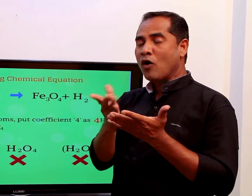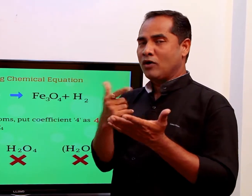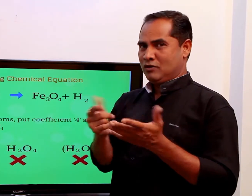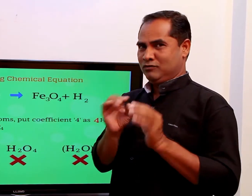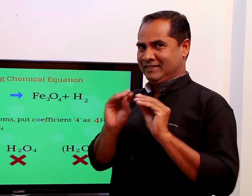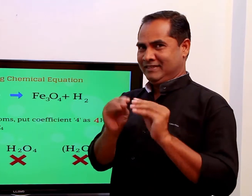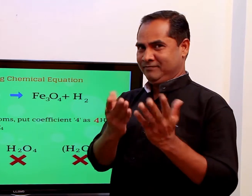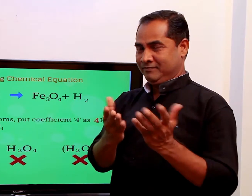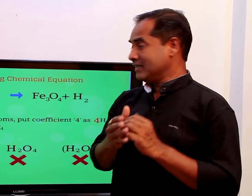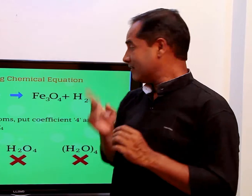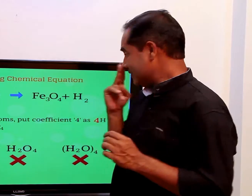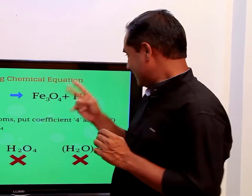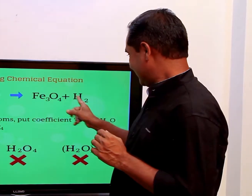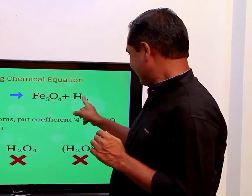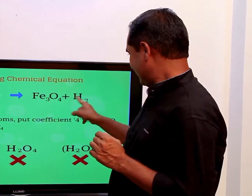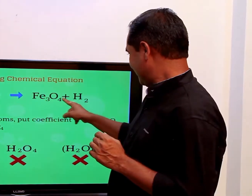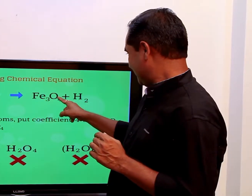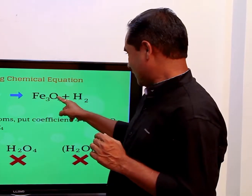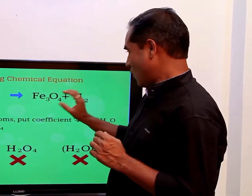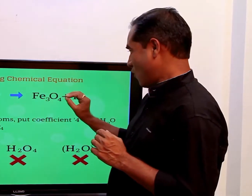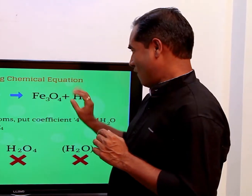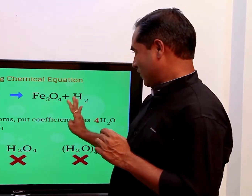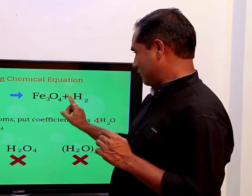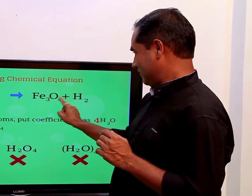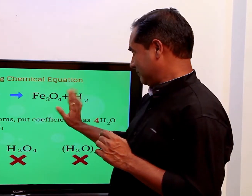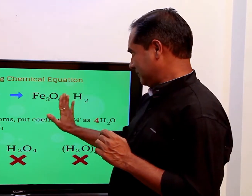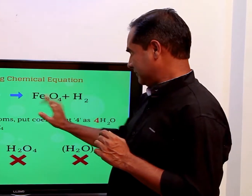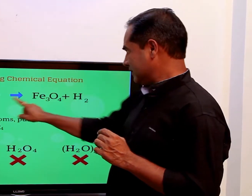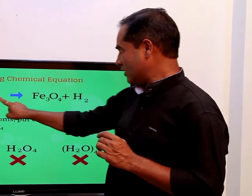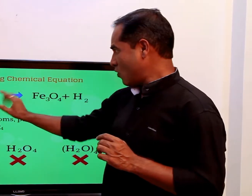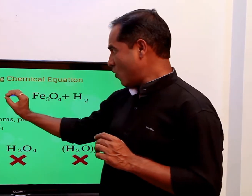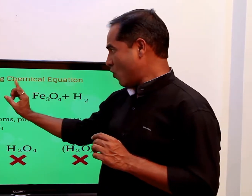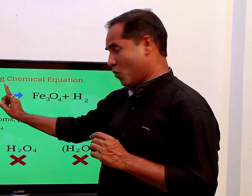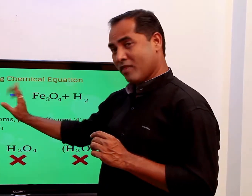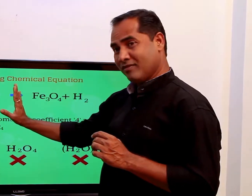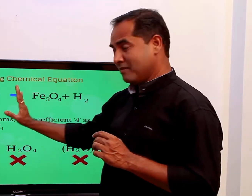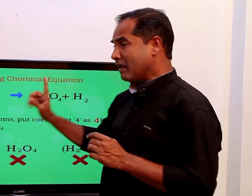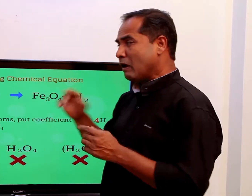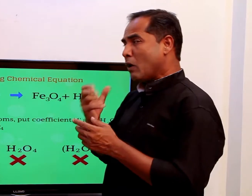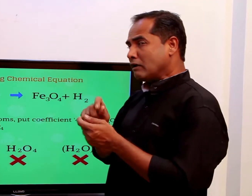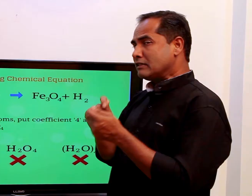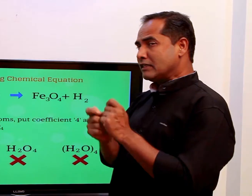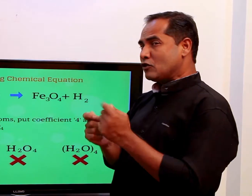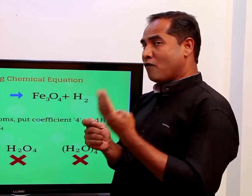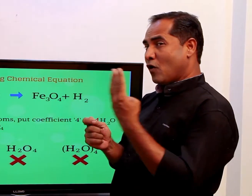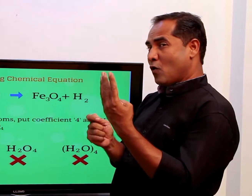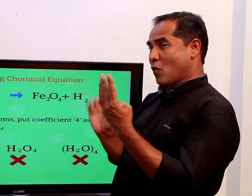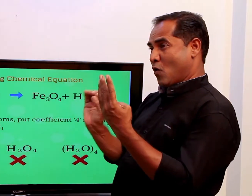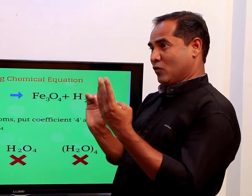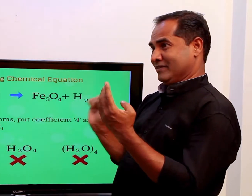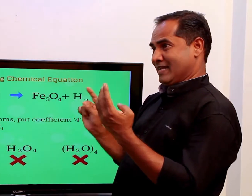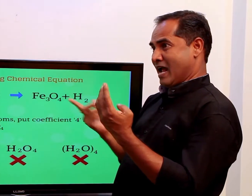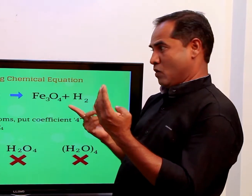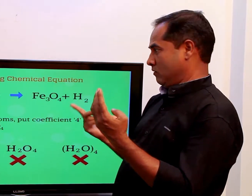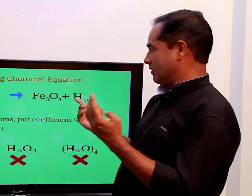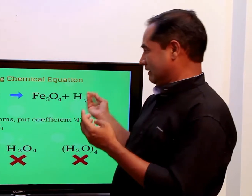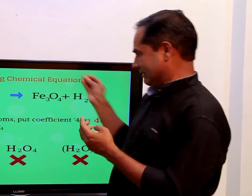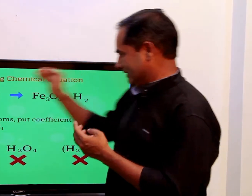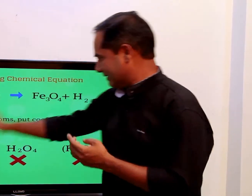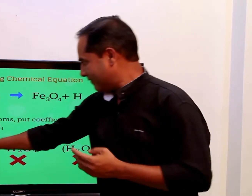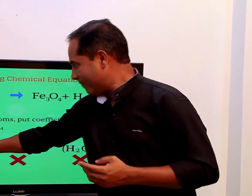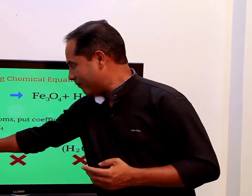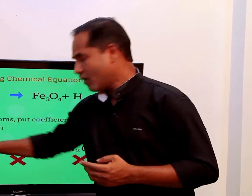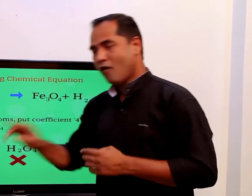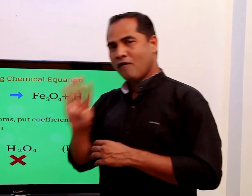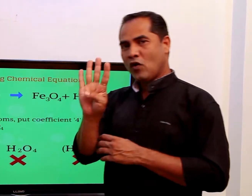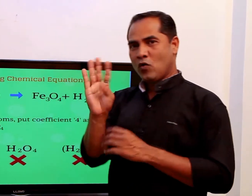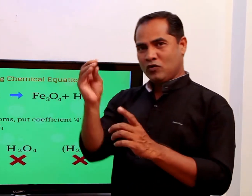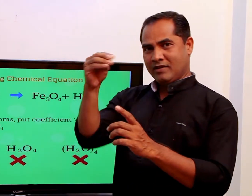Now how do we do that. I'm going to explain that. So we have O4 here. How do I